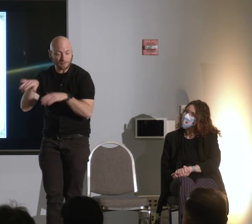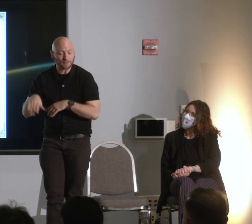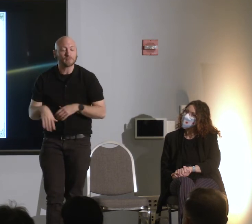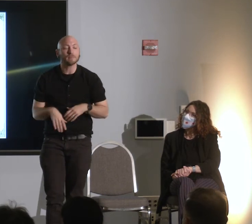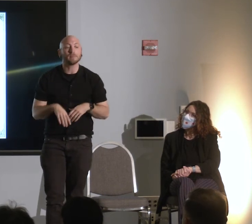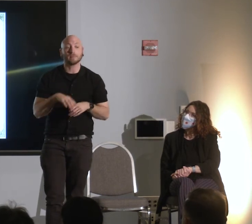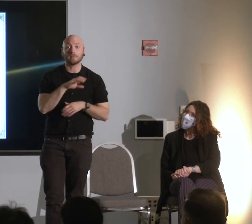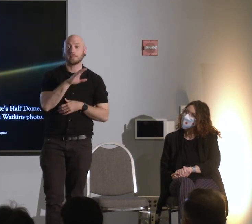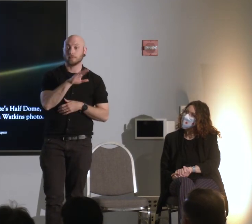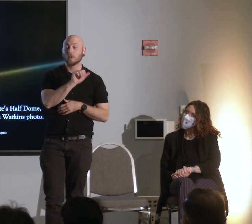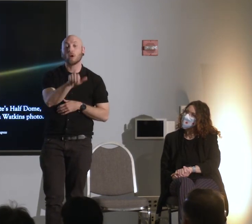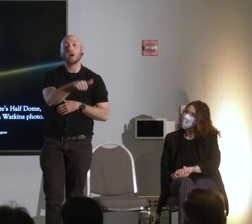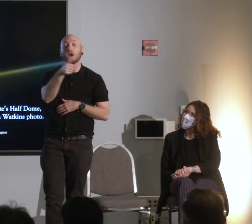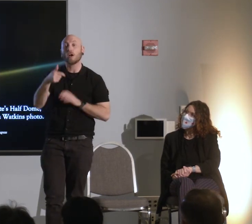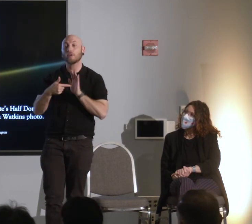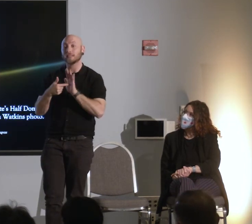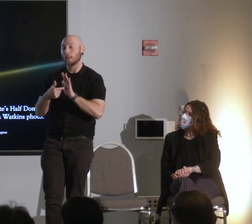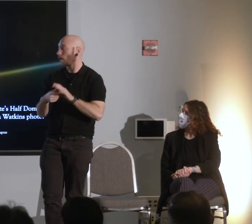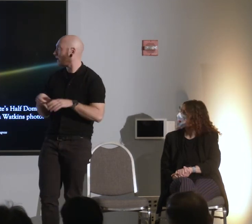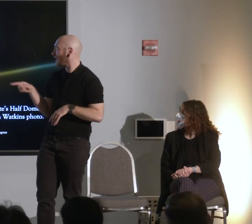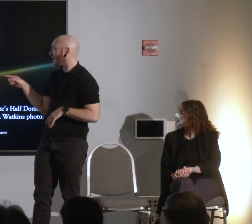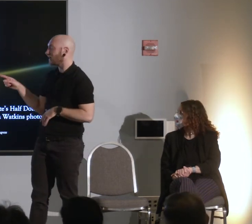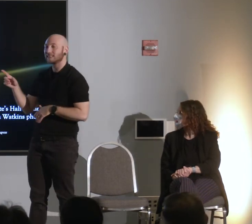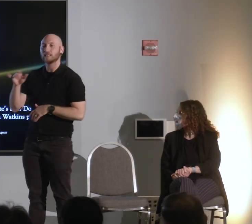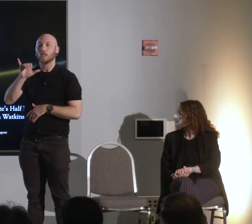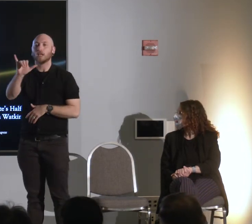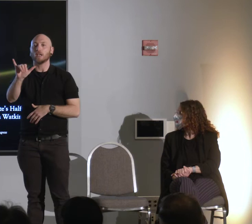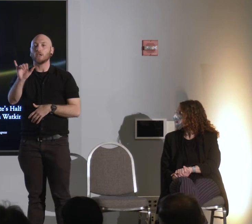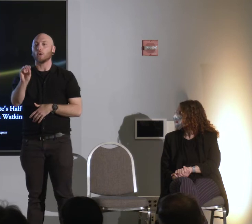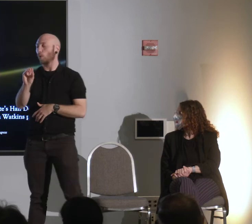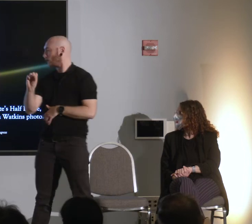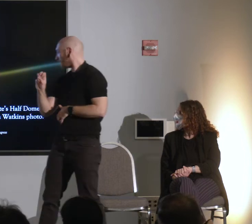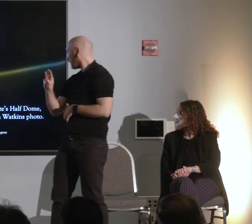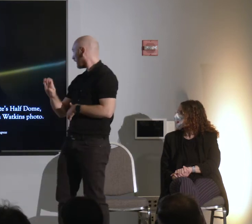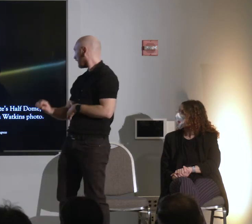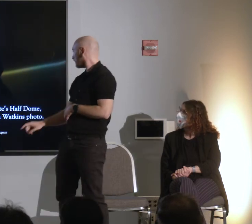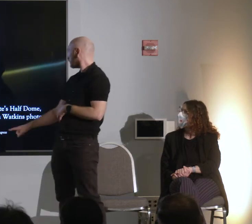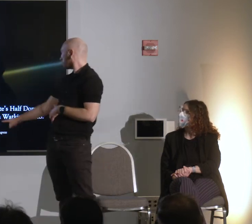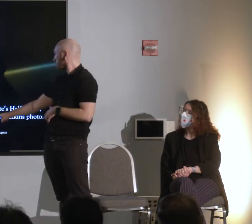the Olmstead and Yosemite story to be told. He played a critical role in helping preserve